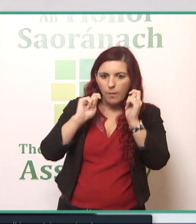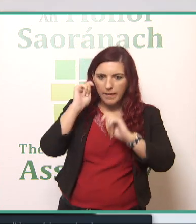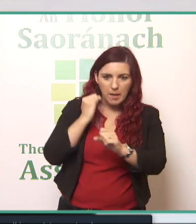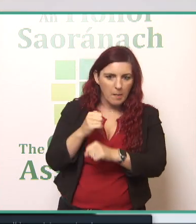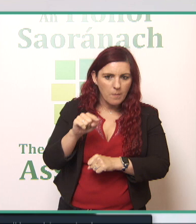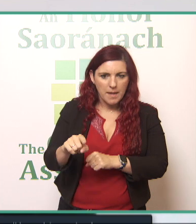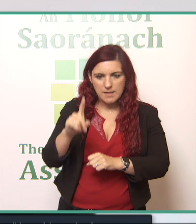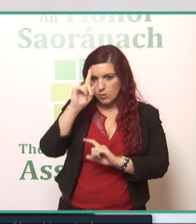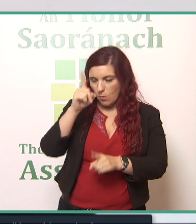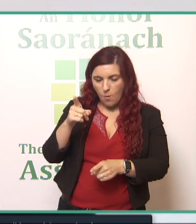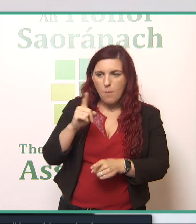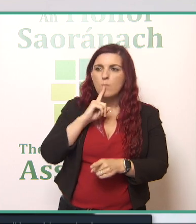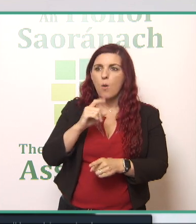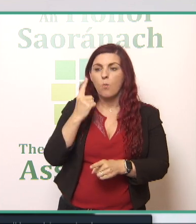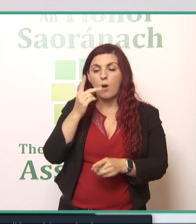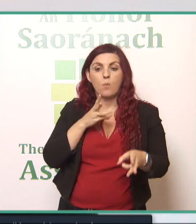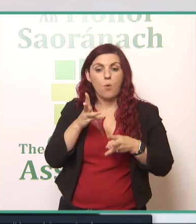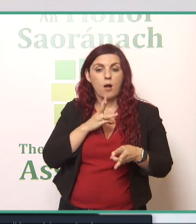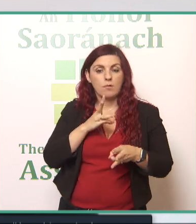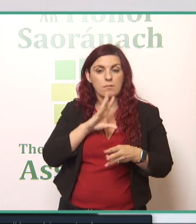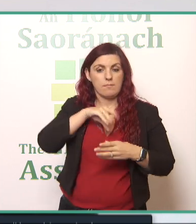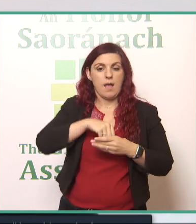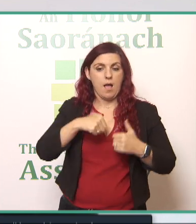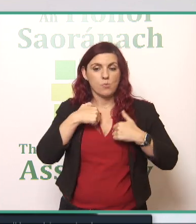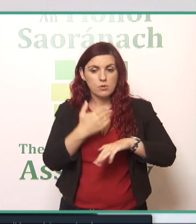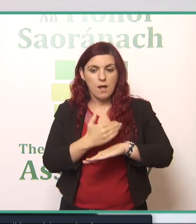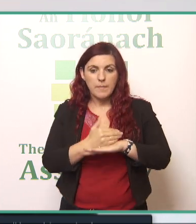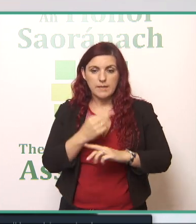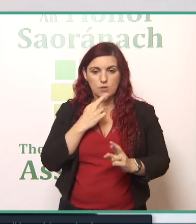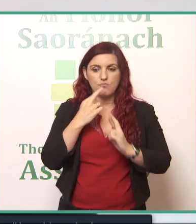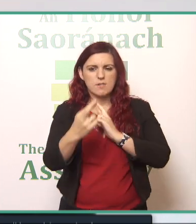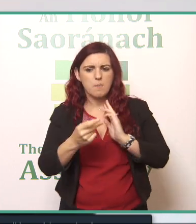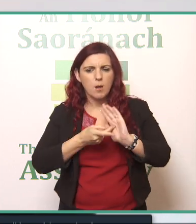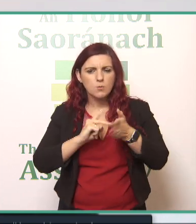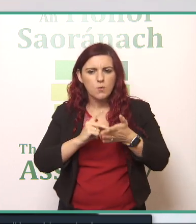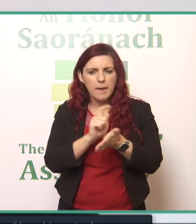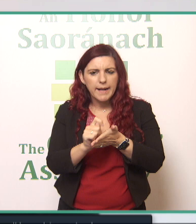taken in but one of the works that we do is respond to planning applications and and we do